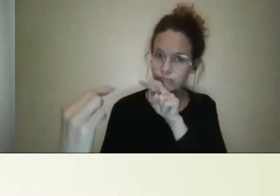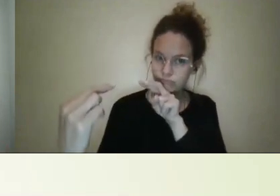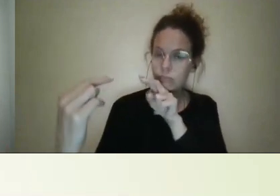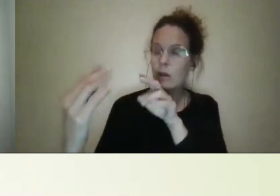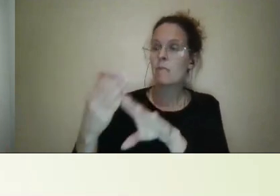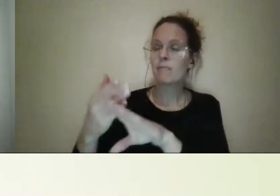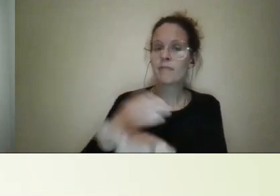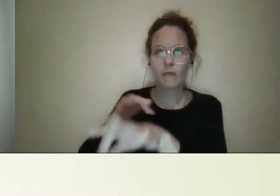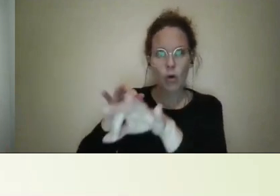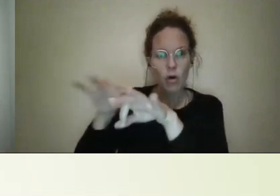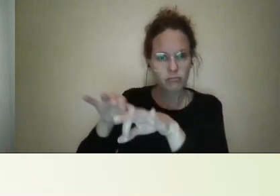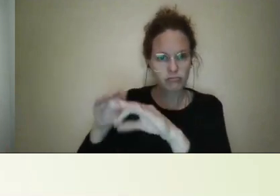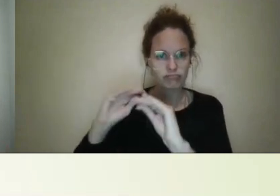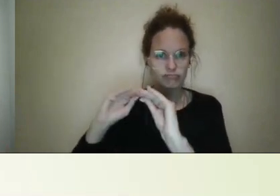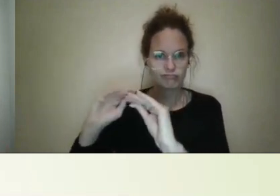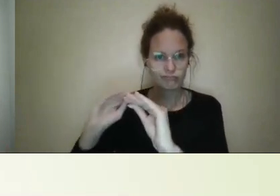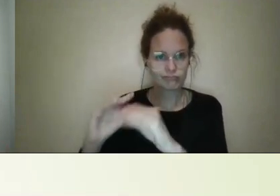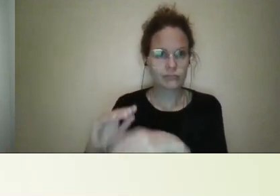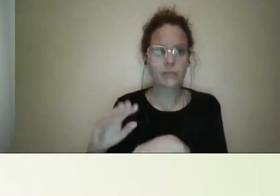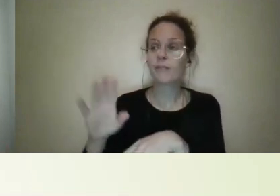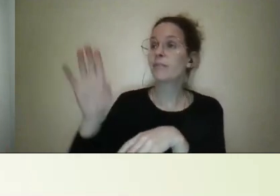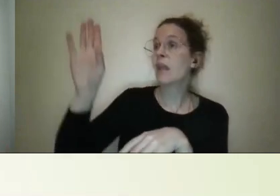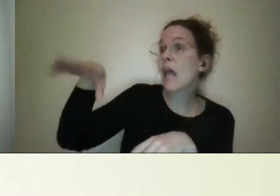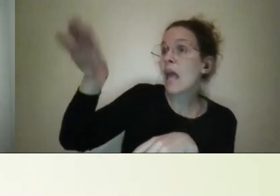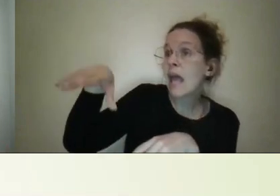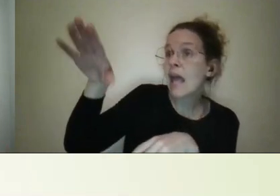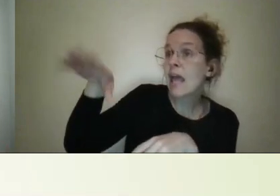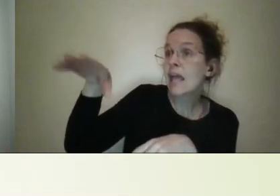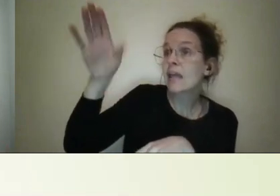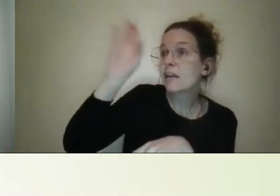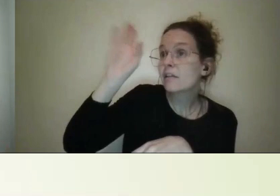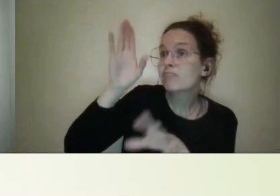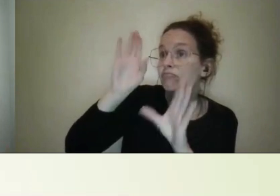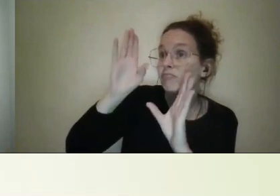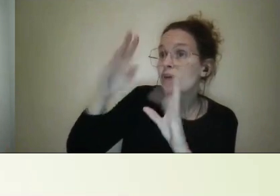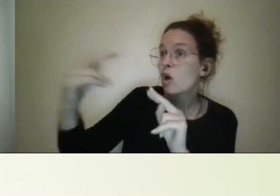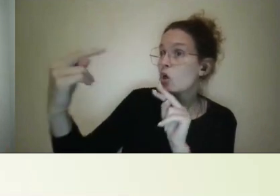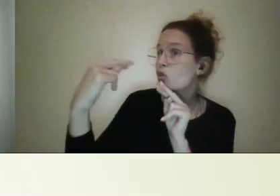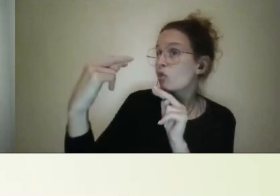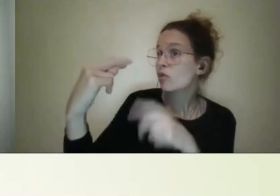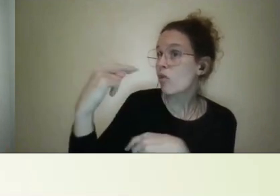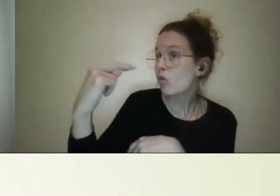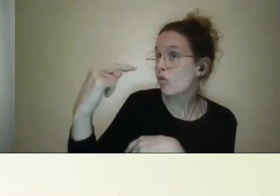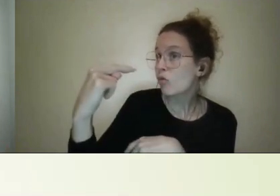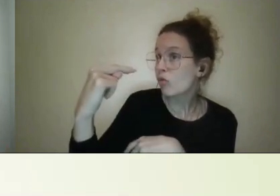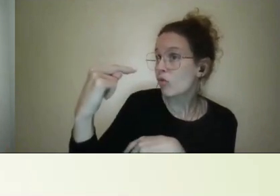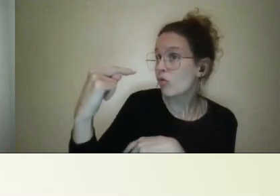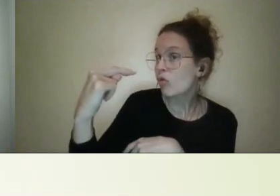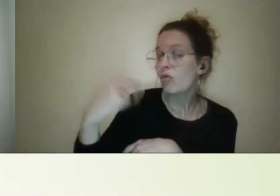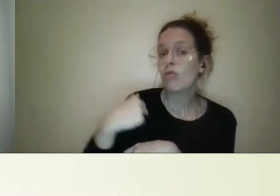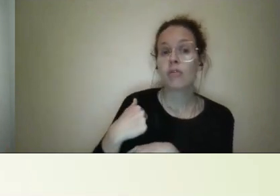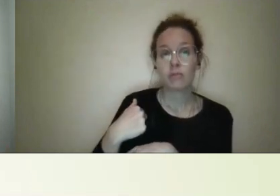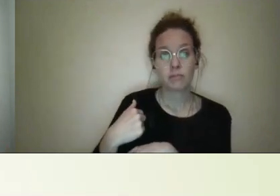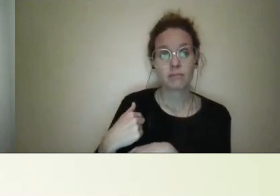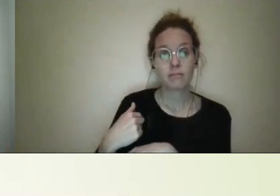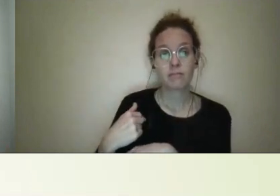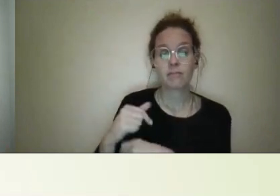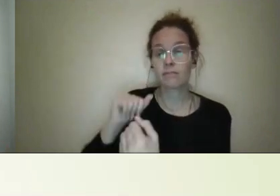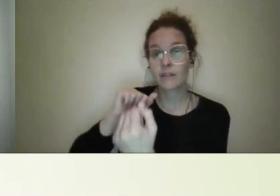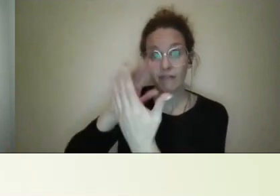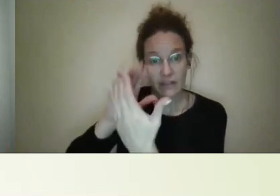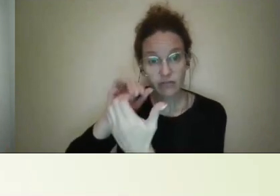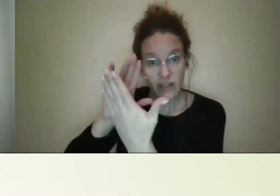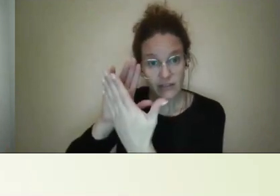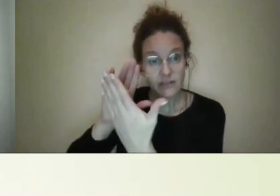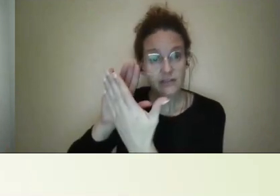them a direction so you would say, "hey, over here. Look at me. Face to face" before giving